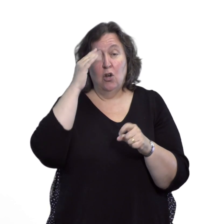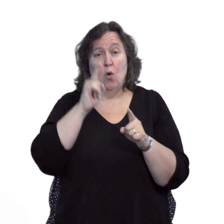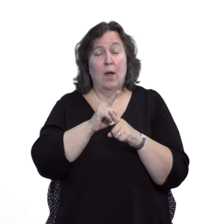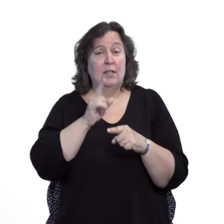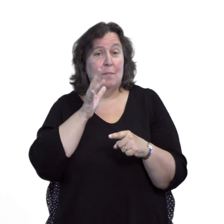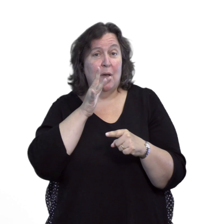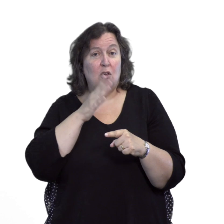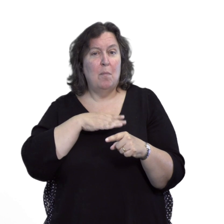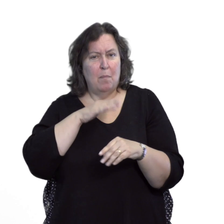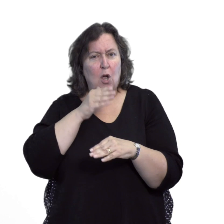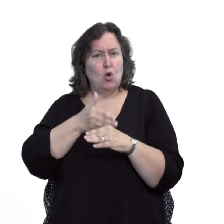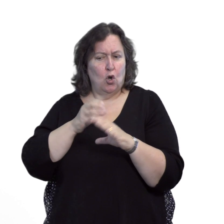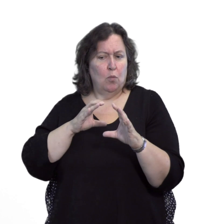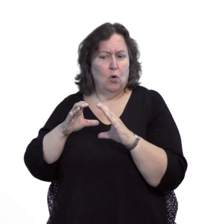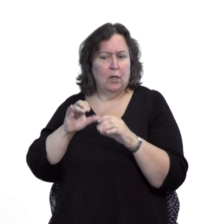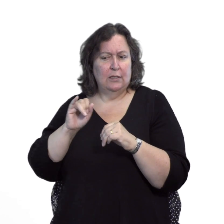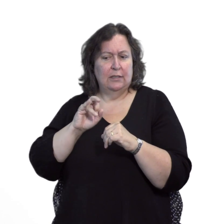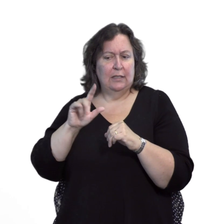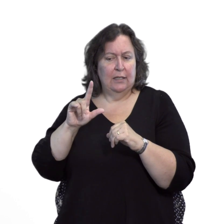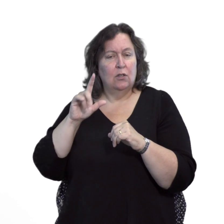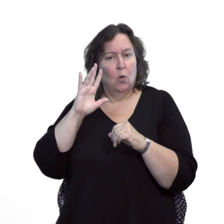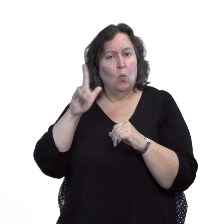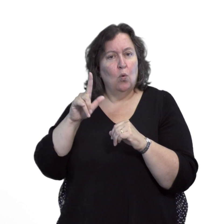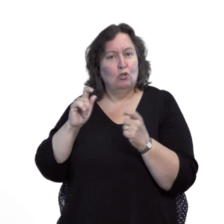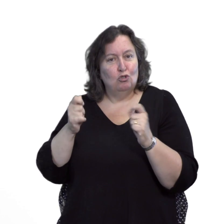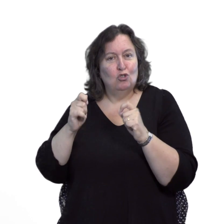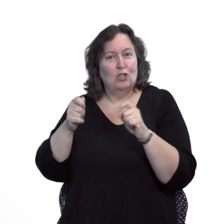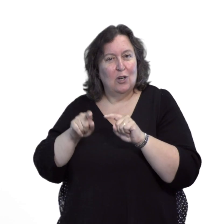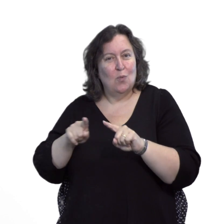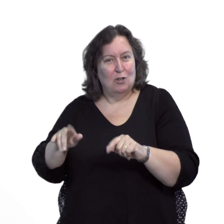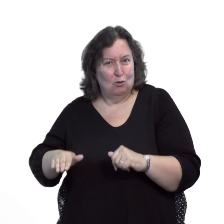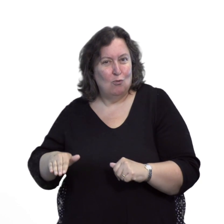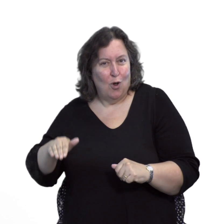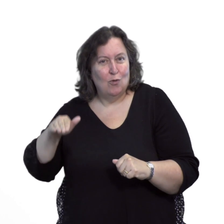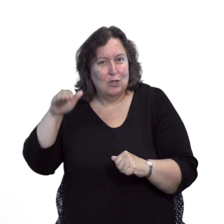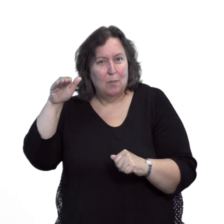will change as she gets older, so we will need to continue to talk about direct communication